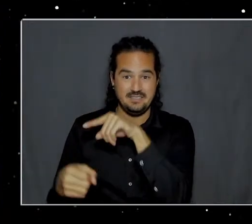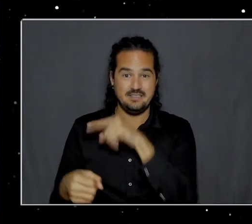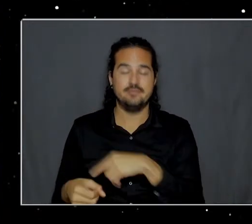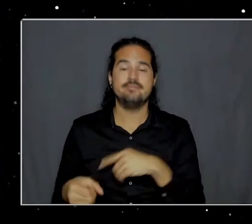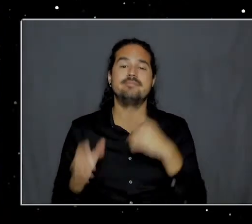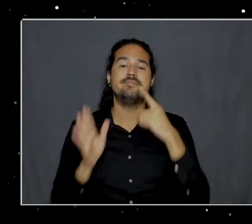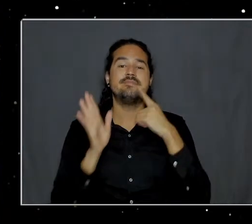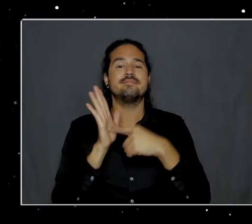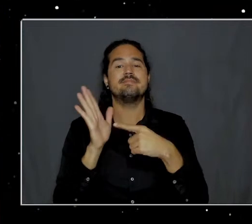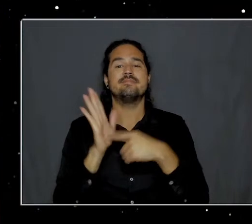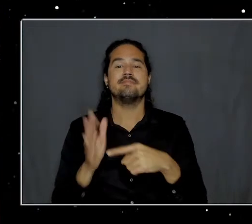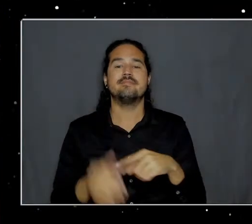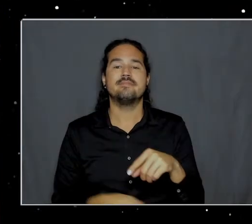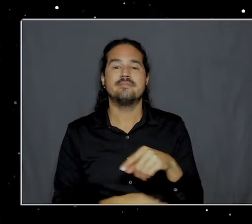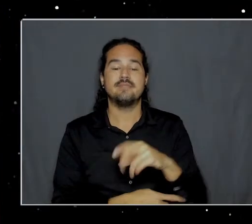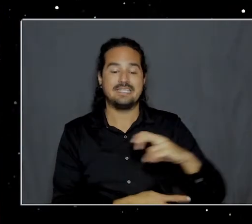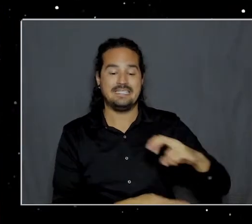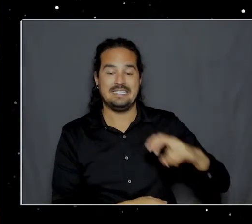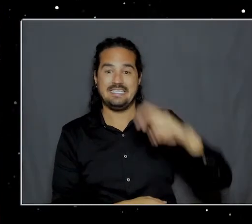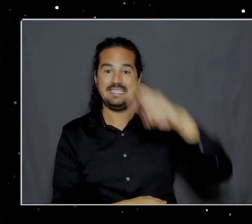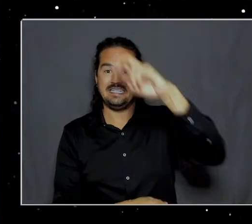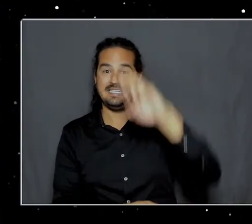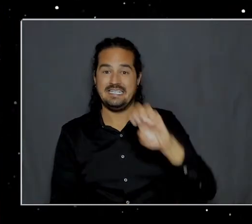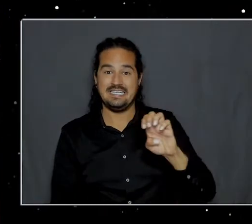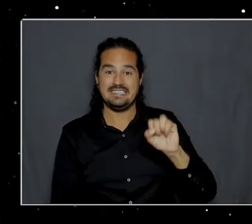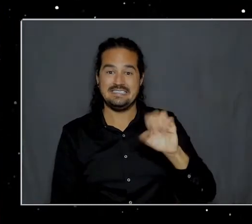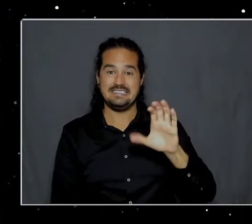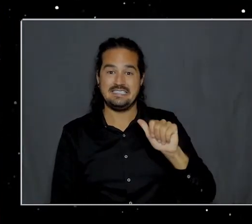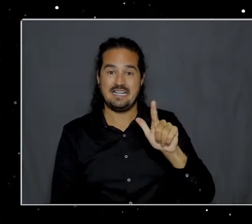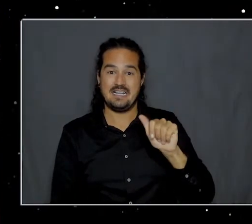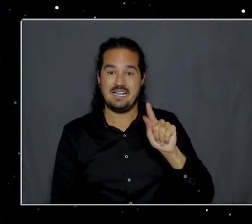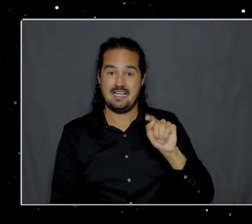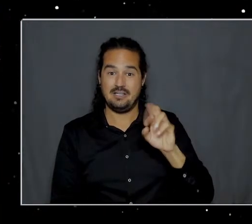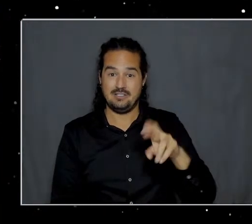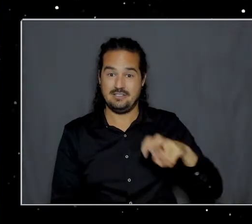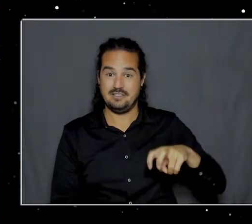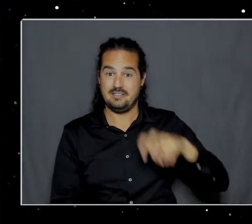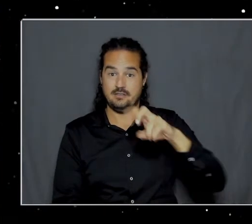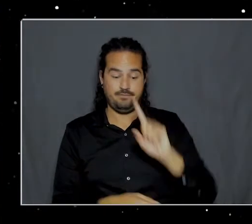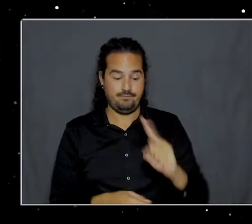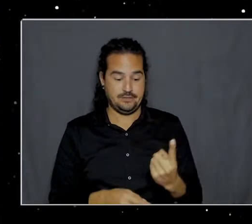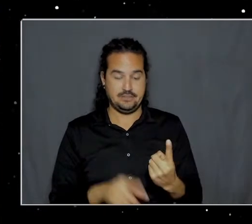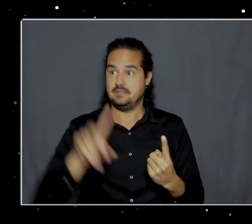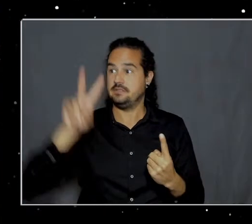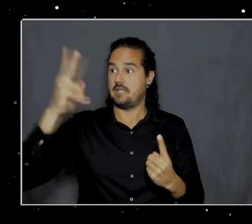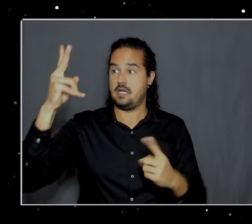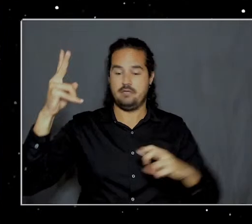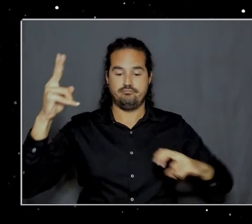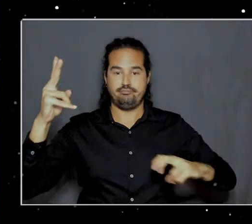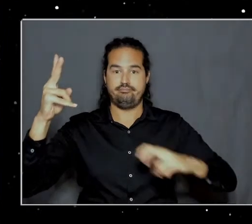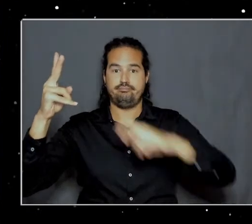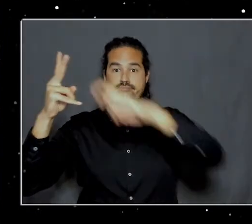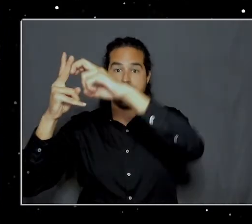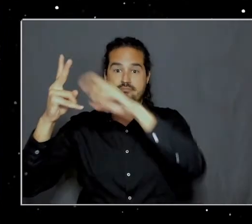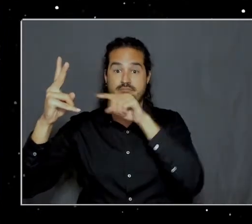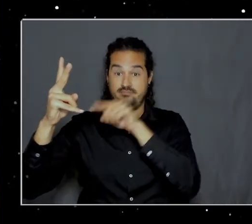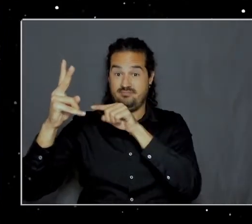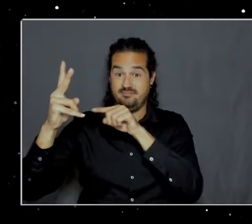NEUTRAL; IT'S TAKING PEOPLE FROM